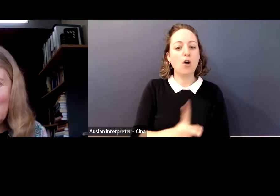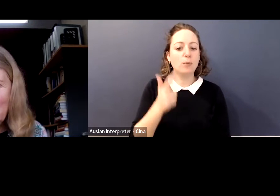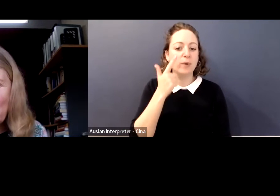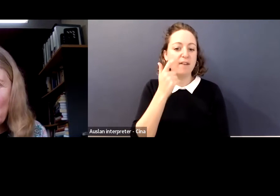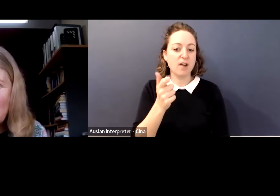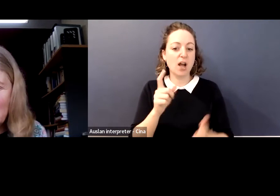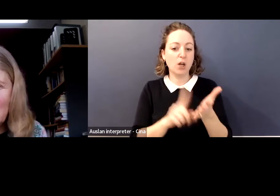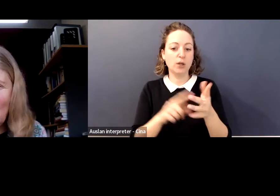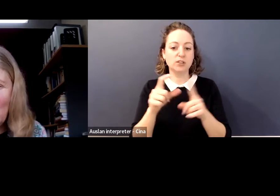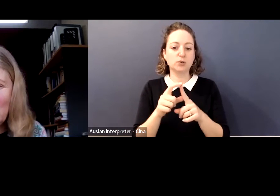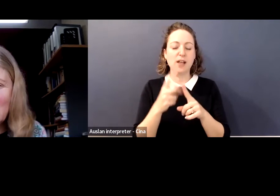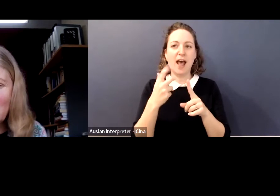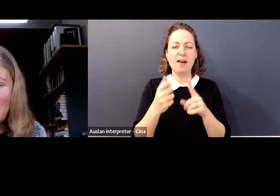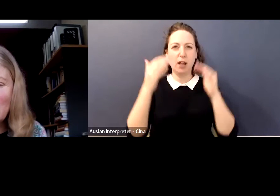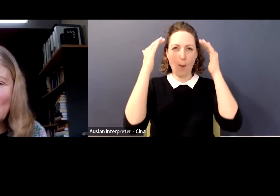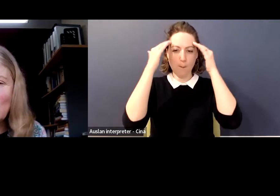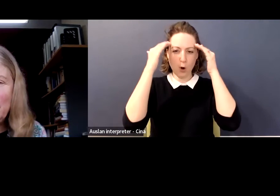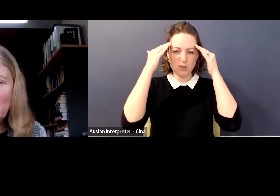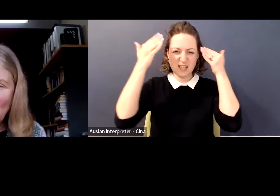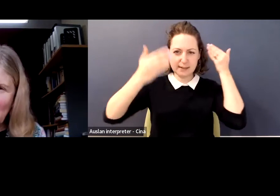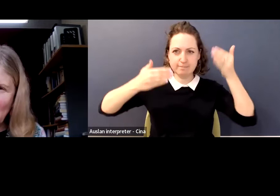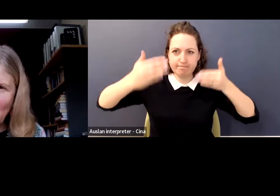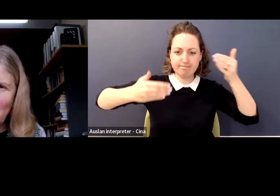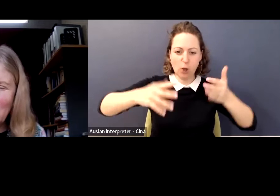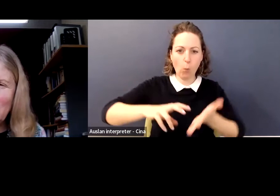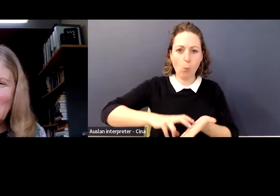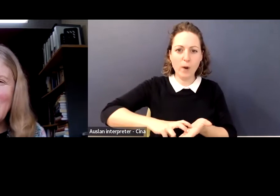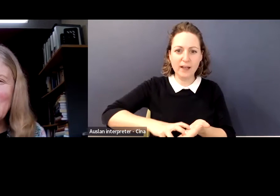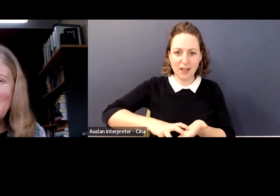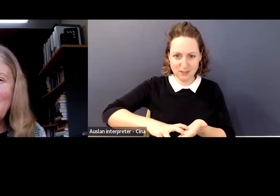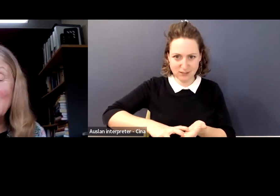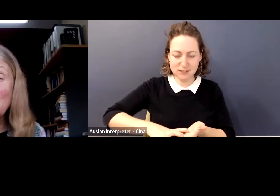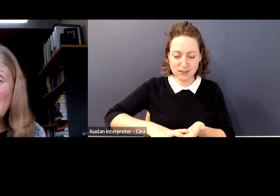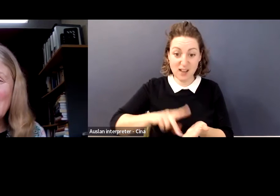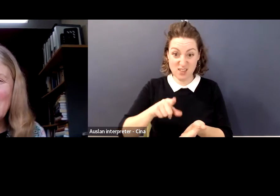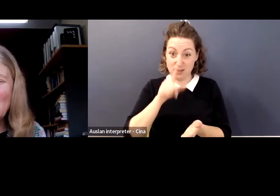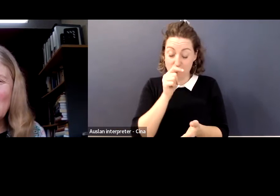with a processing weakness of some sort, which in turn can have an impact, particularly as